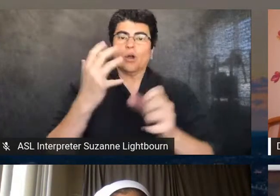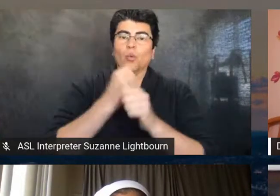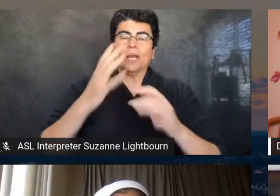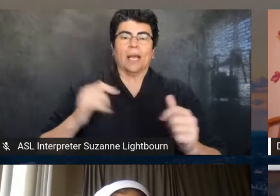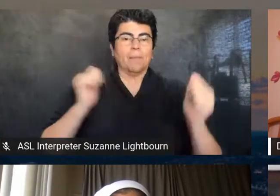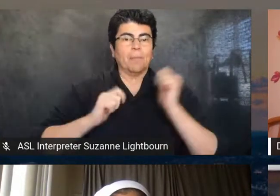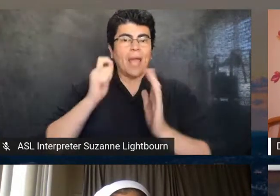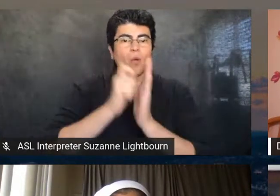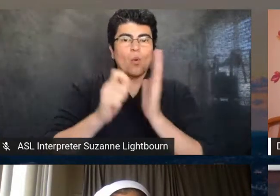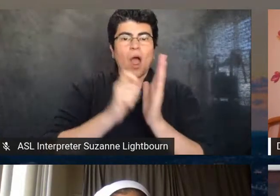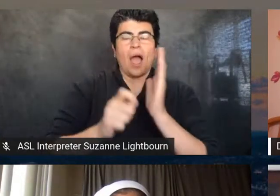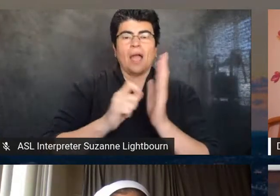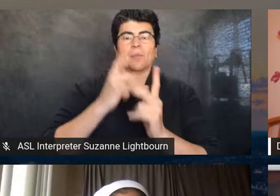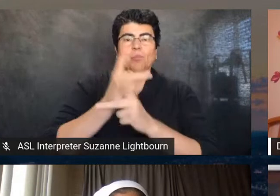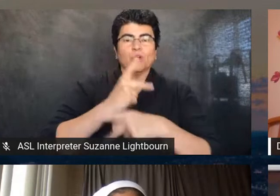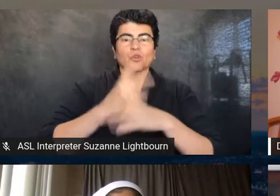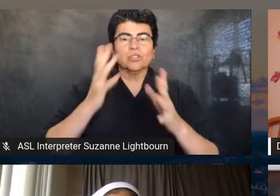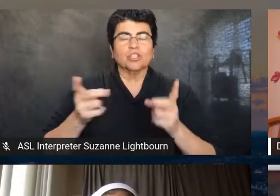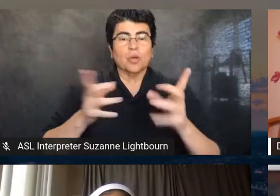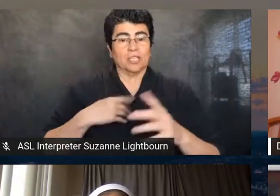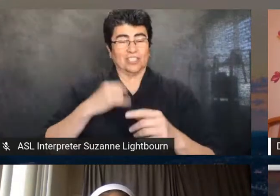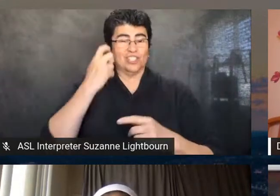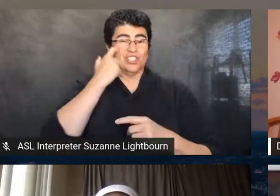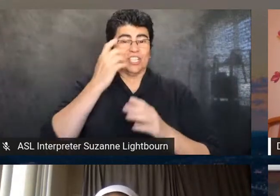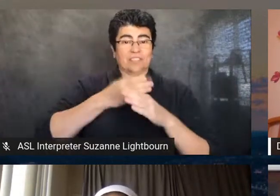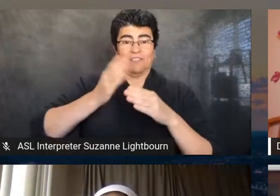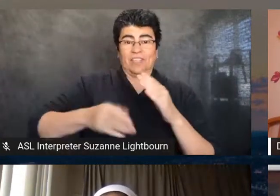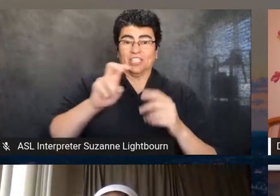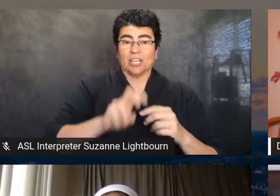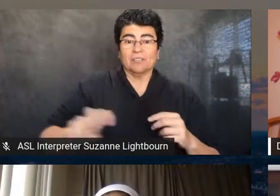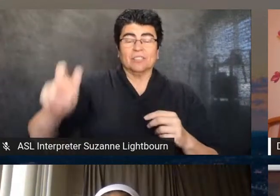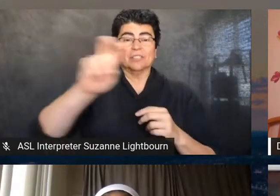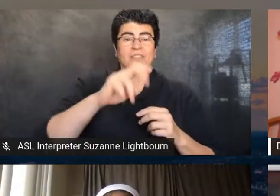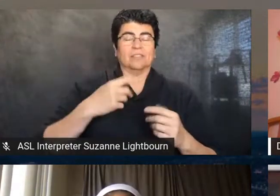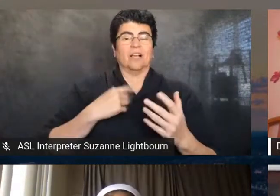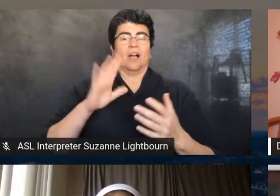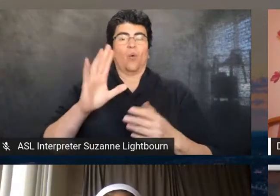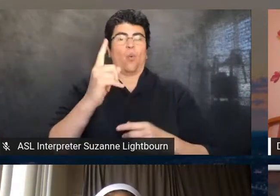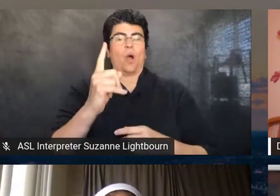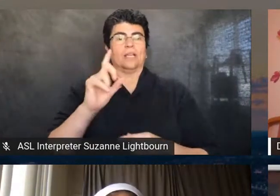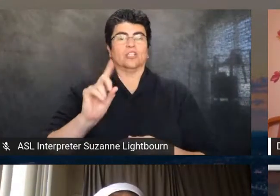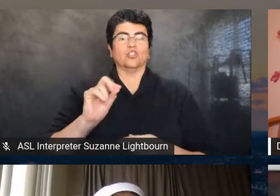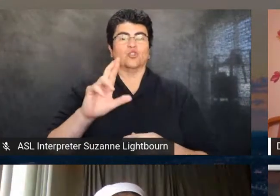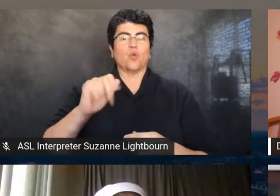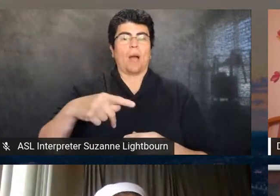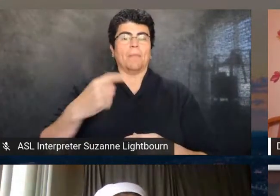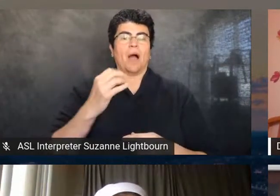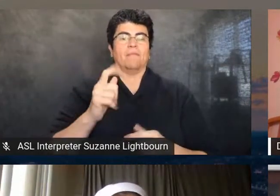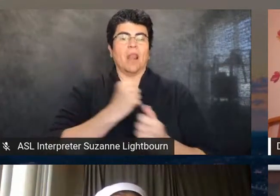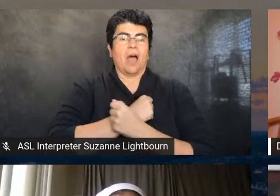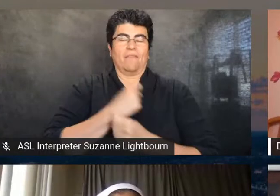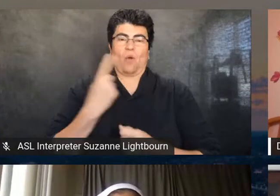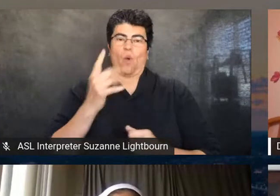Fanshan has recently completed touring her one woman show, "One Drop of Love." Fanshan is also a producer